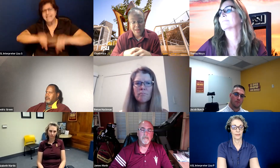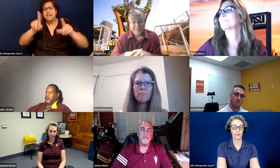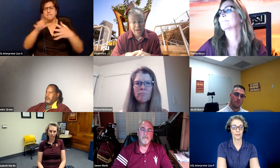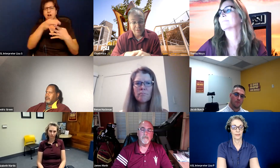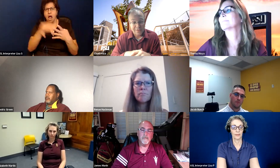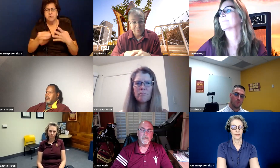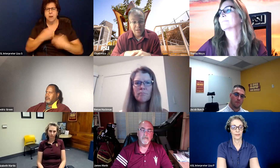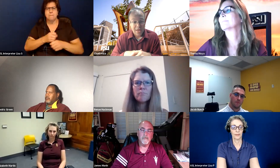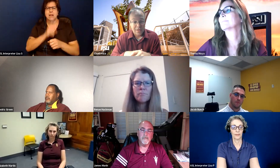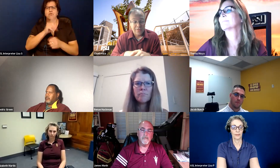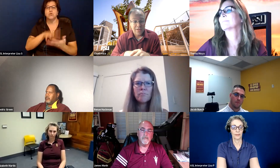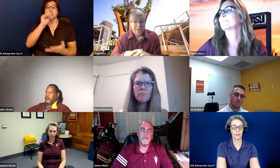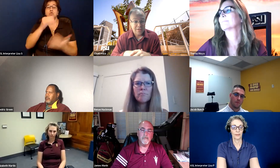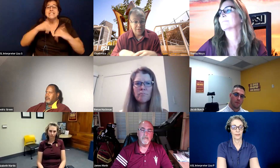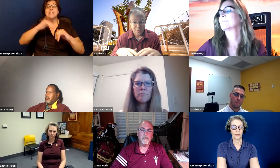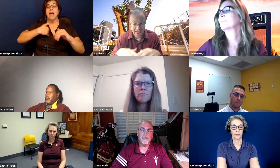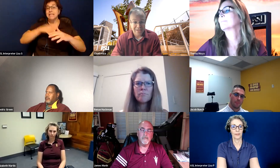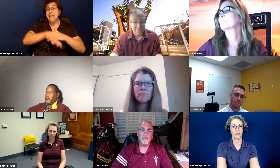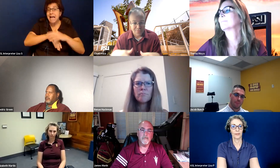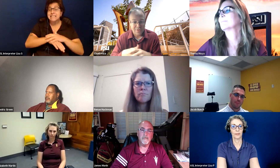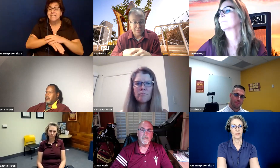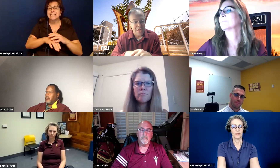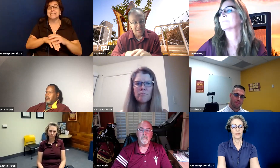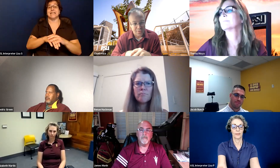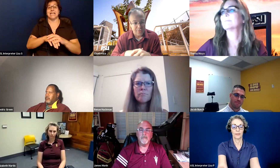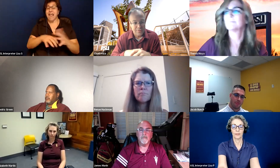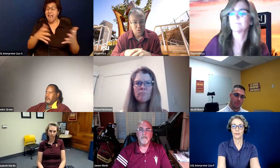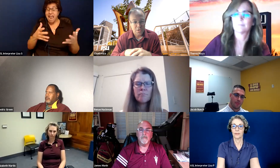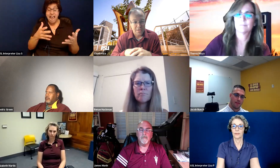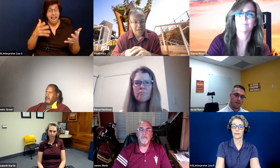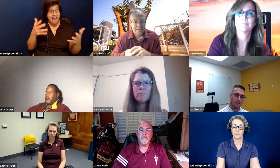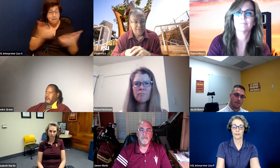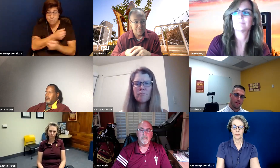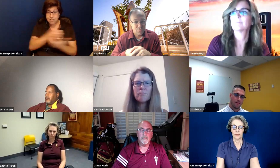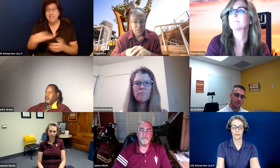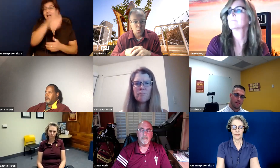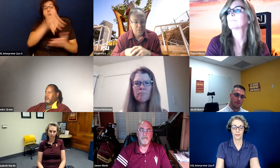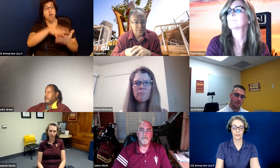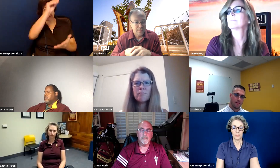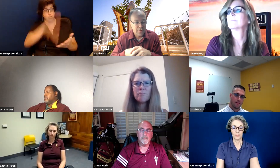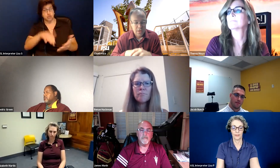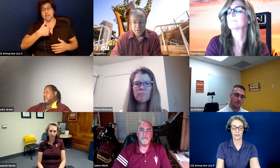has access and can access everything that any other student is accessing for the course.